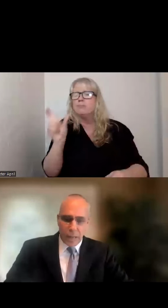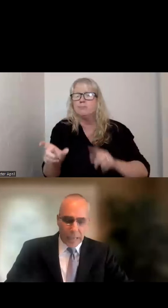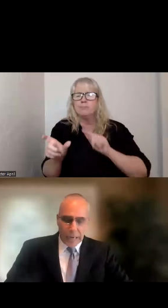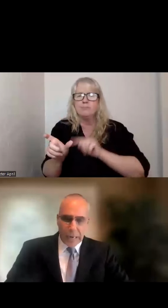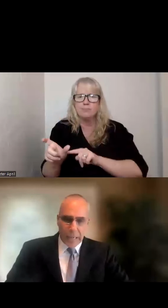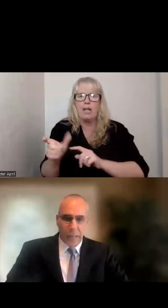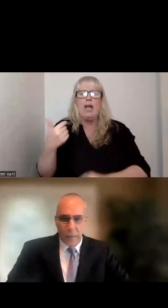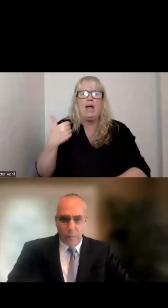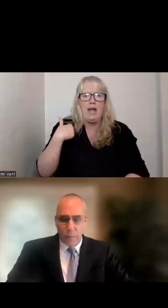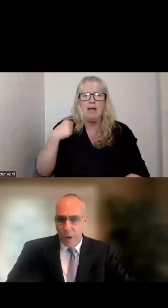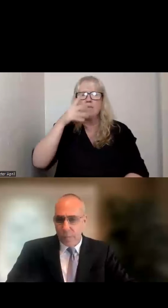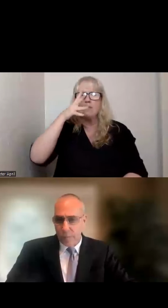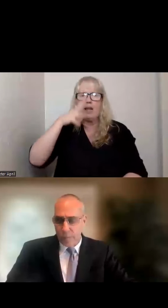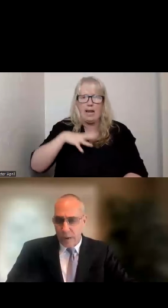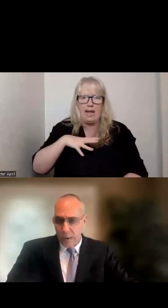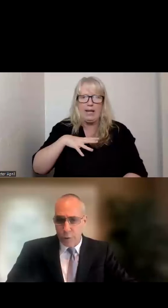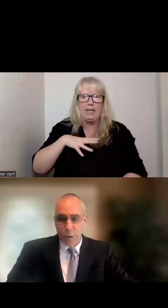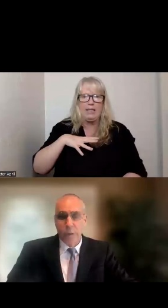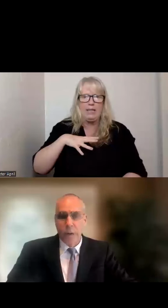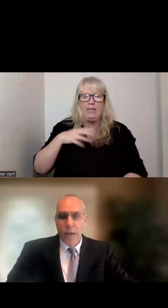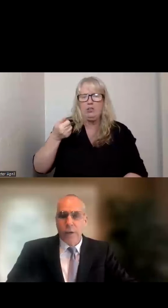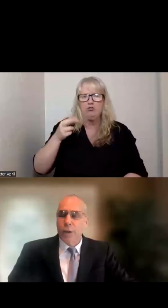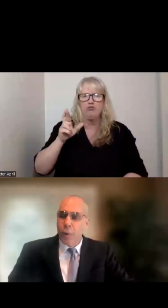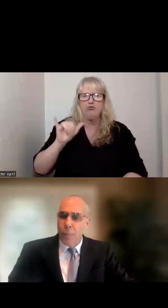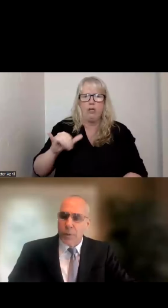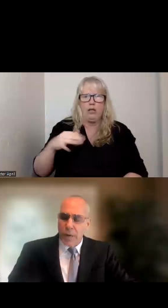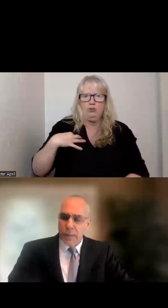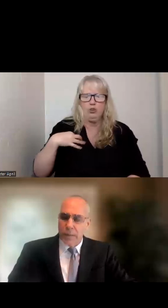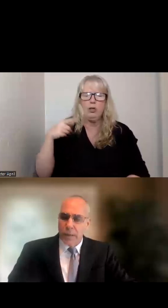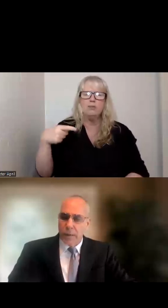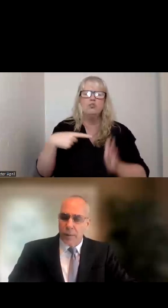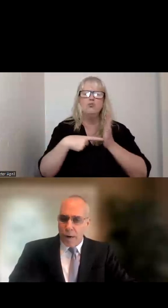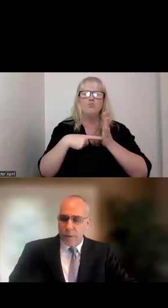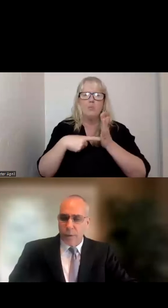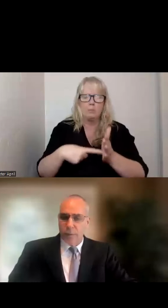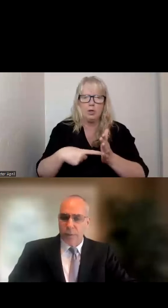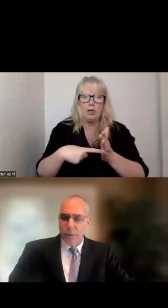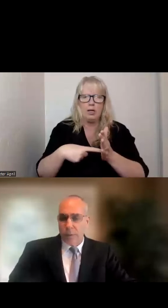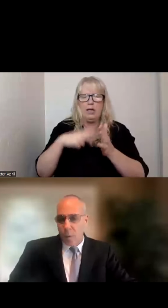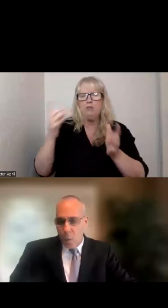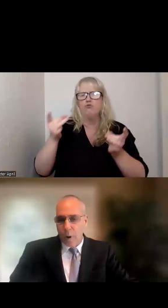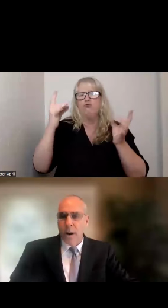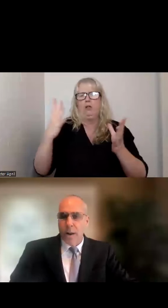THE LADY IN THE GRAY SHIRT. SHE REPRESENTS CRISIS SERVICES OR